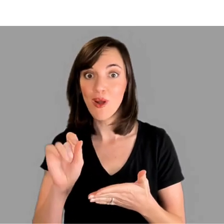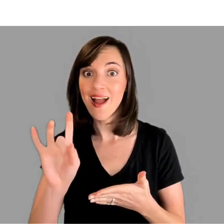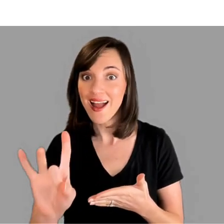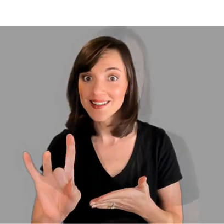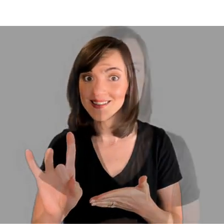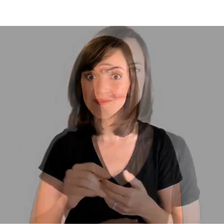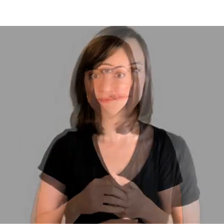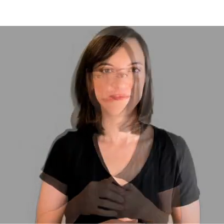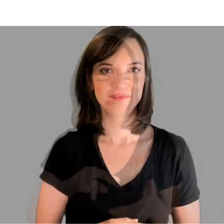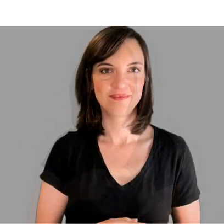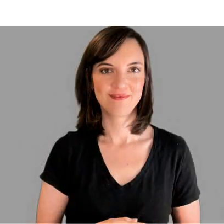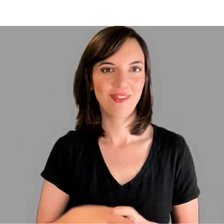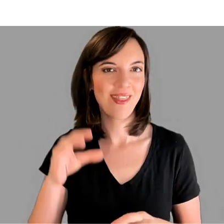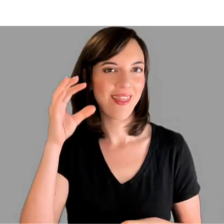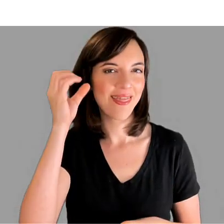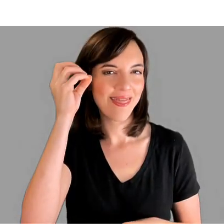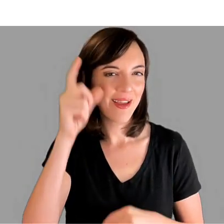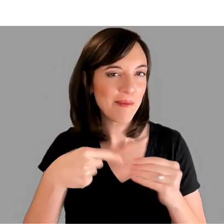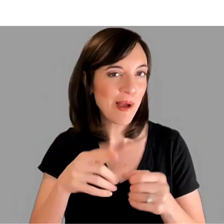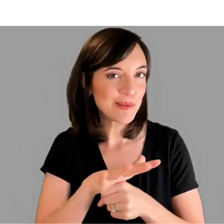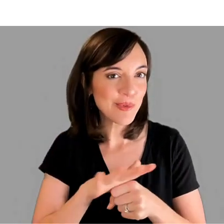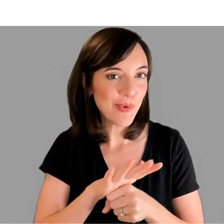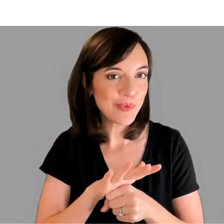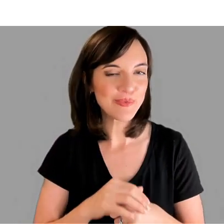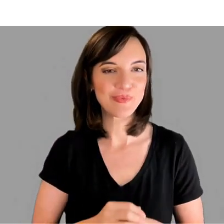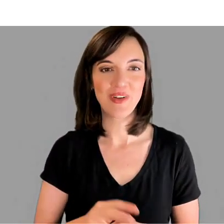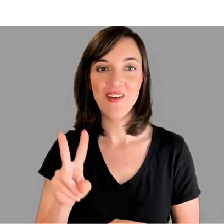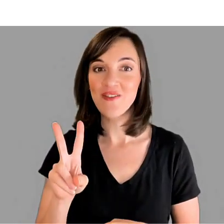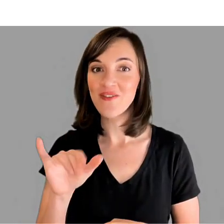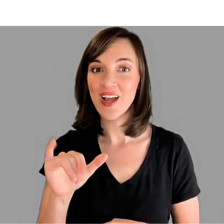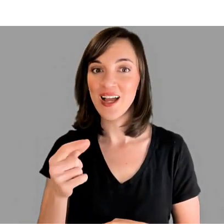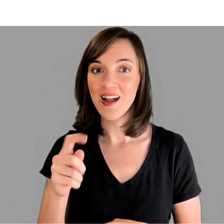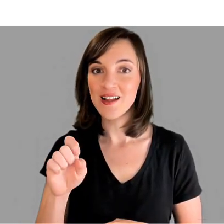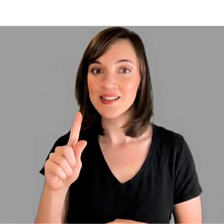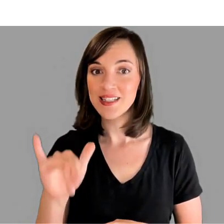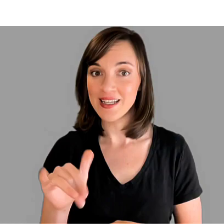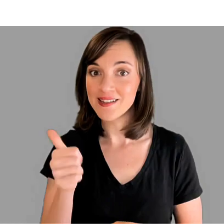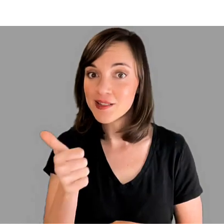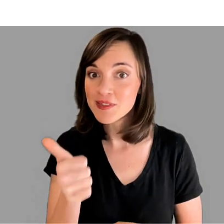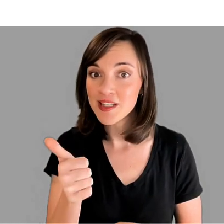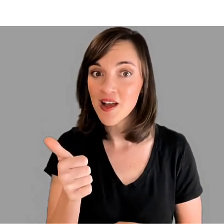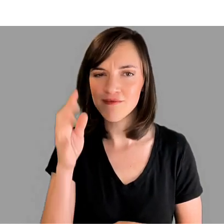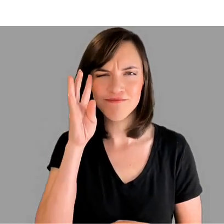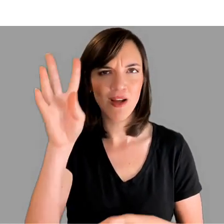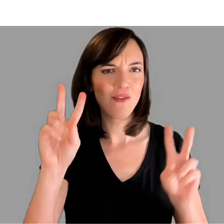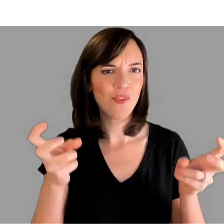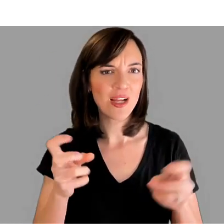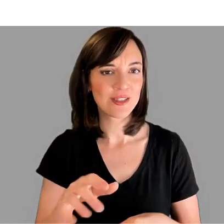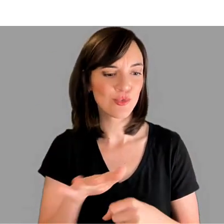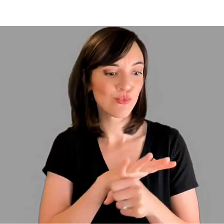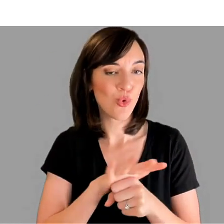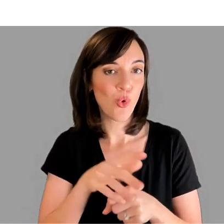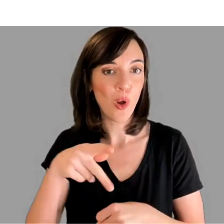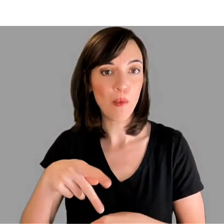Speaking of zones… Vygotsky coined the term “Zone of Proximal Development”. When